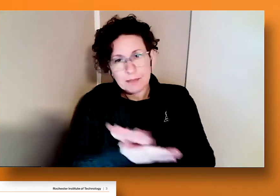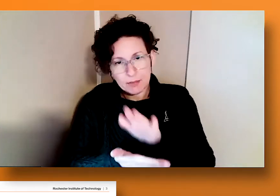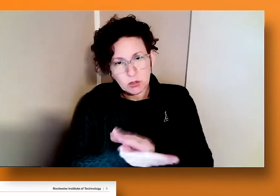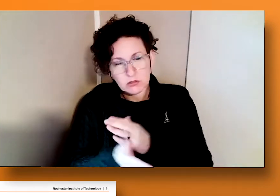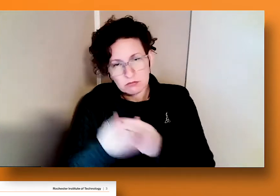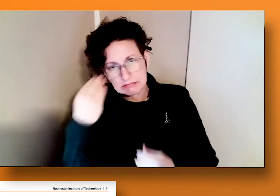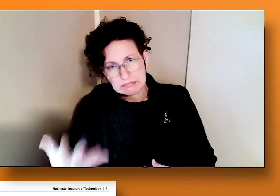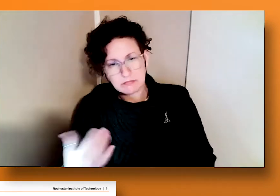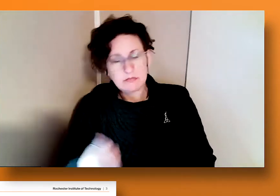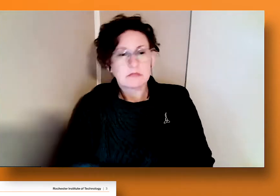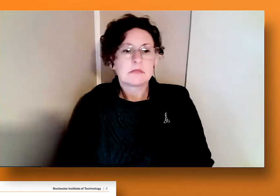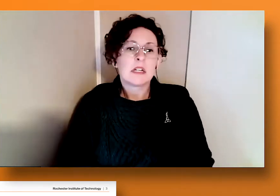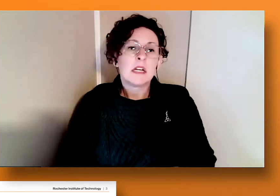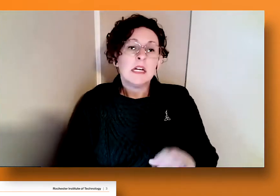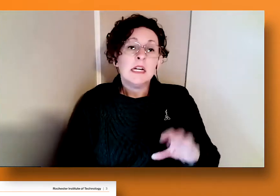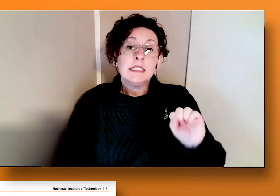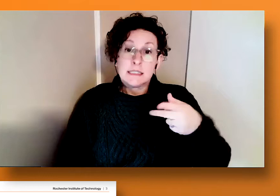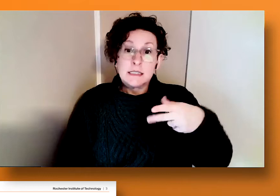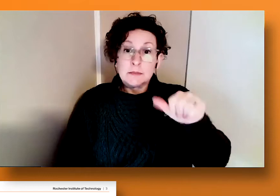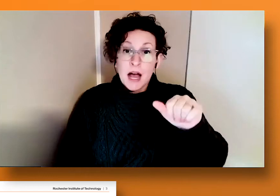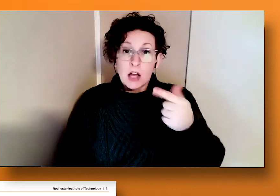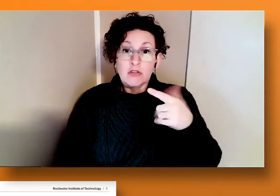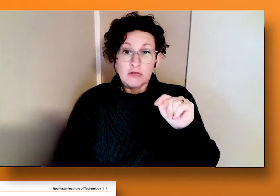And on the SPA grant statement from Oracle,